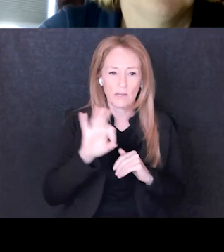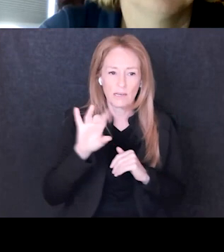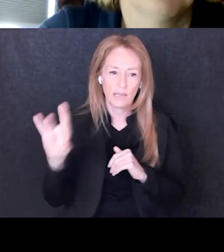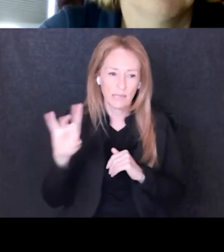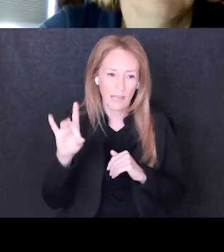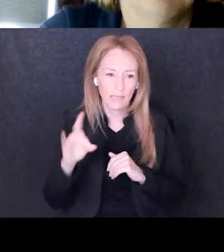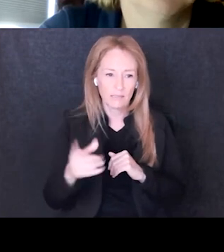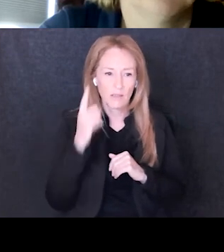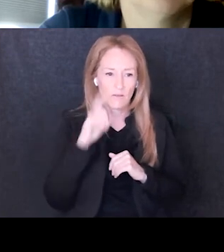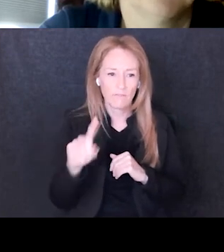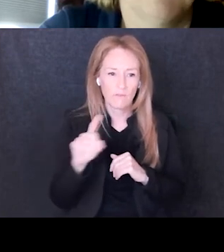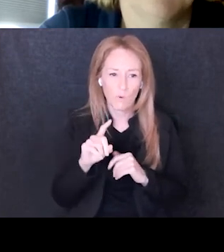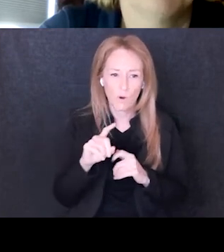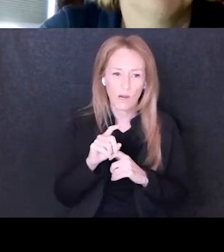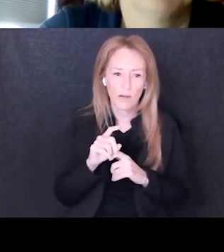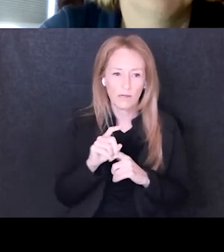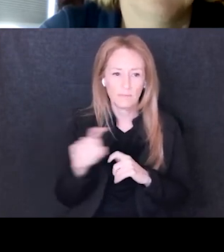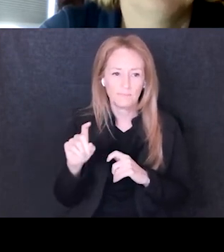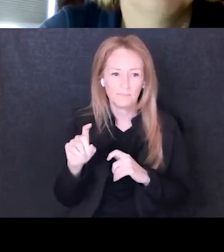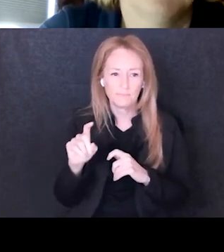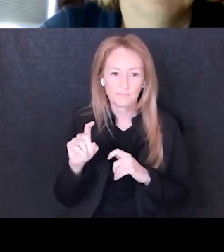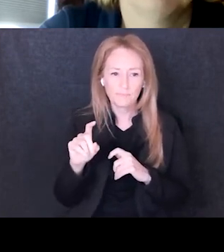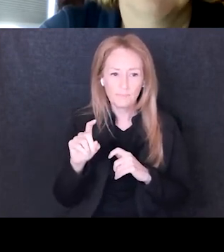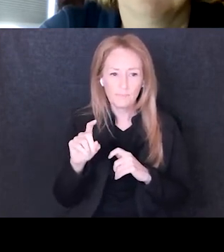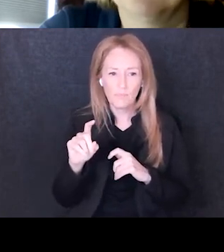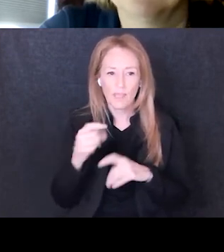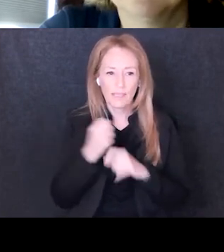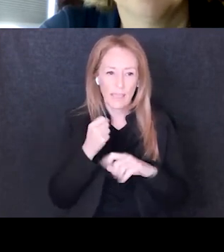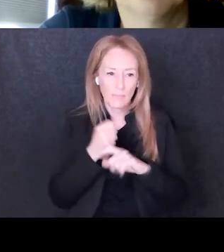WE ALL GOT TO COME OUT WITH MEDICAID REGULATIONS.